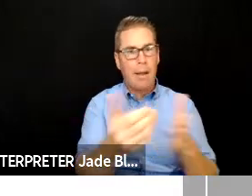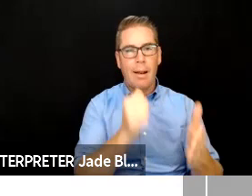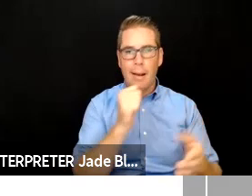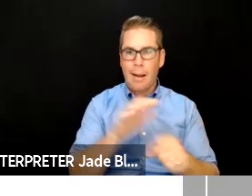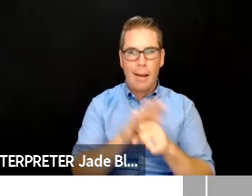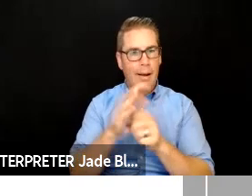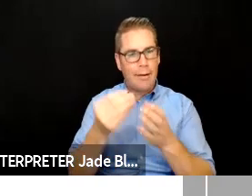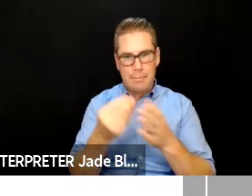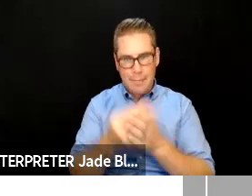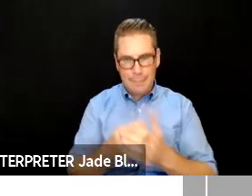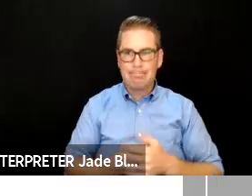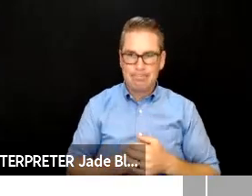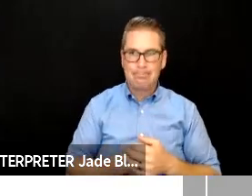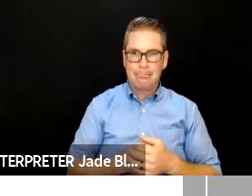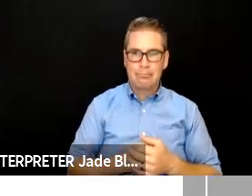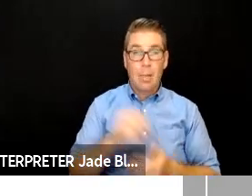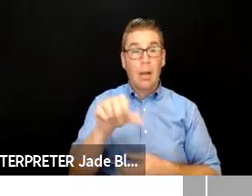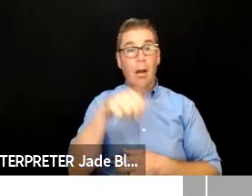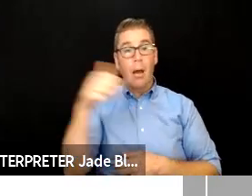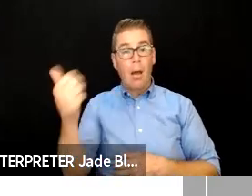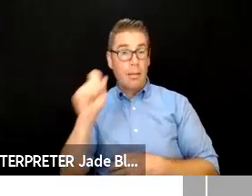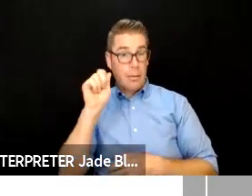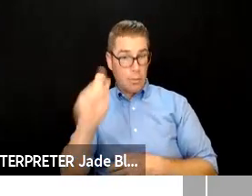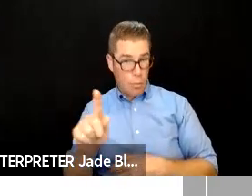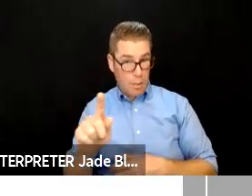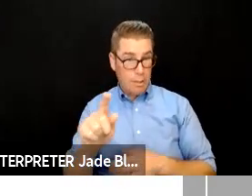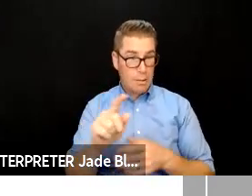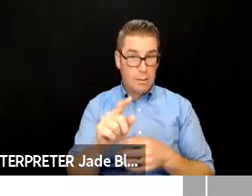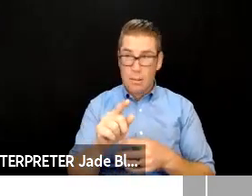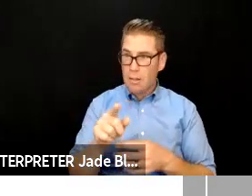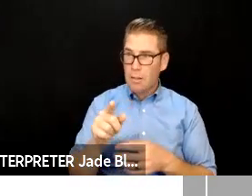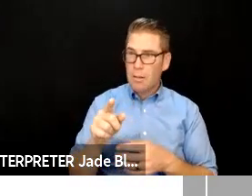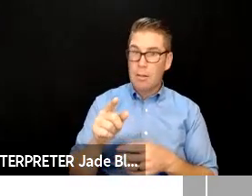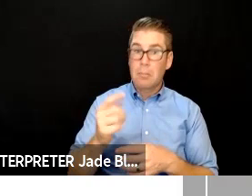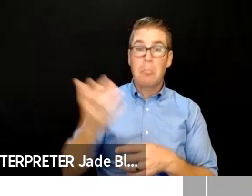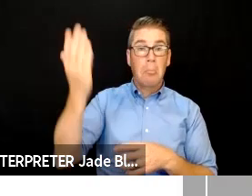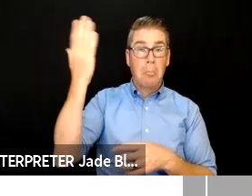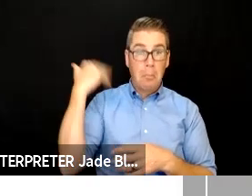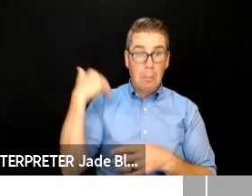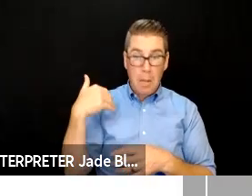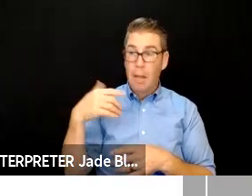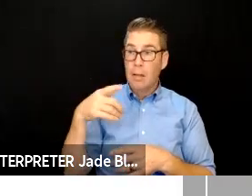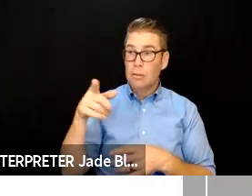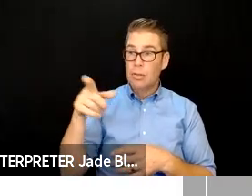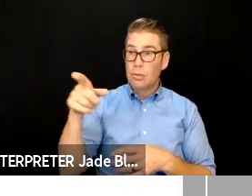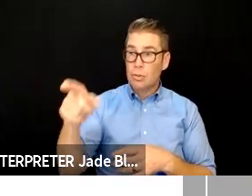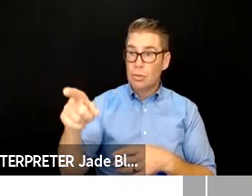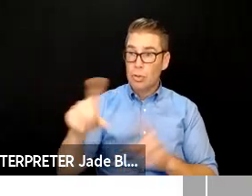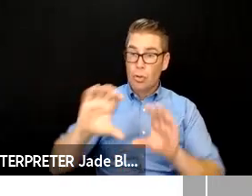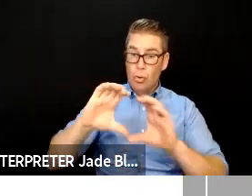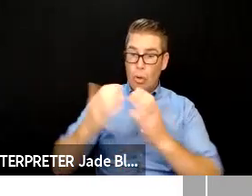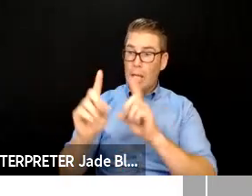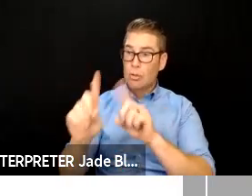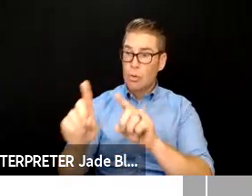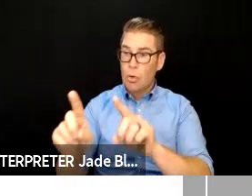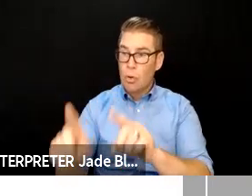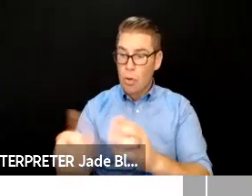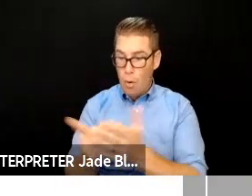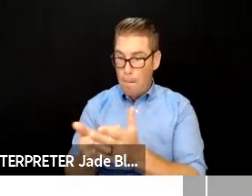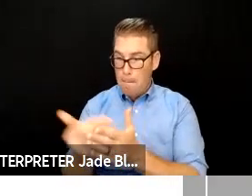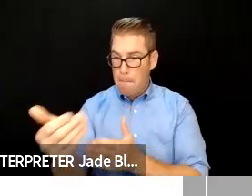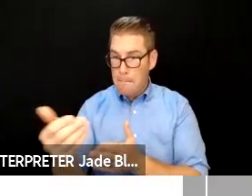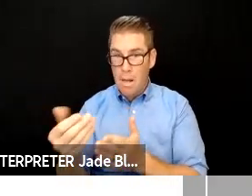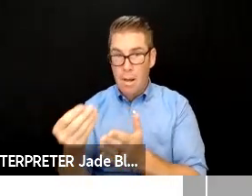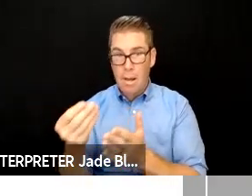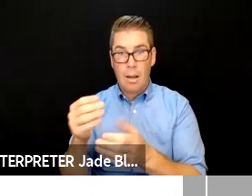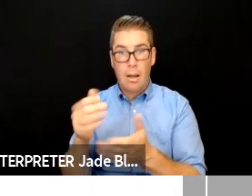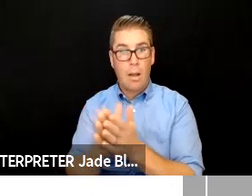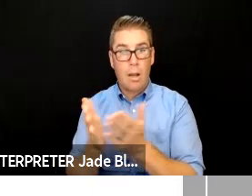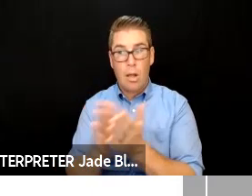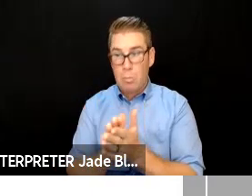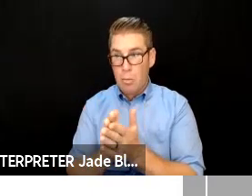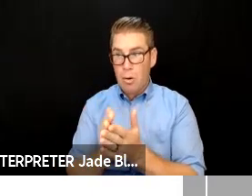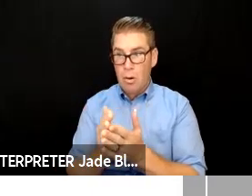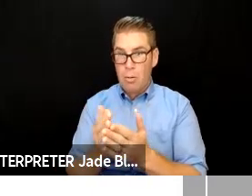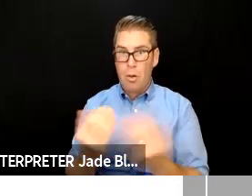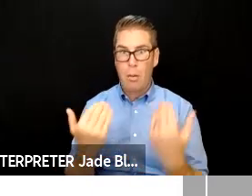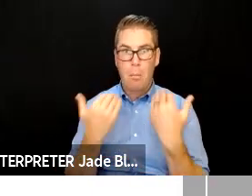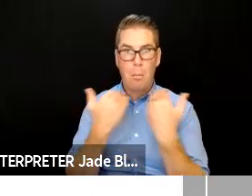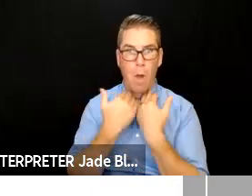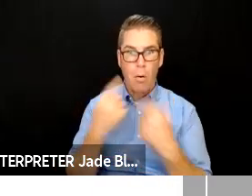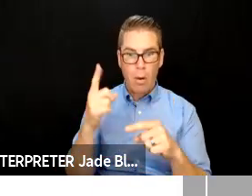Sally Potter: And then we have another question here. Have you ever dropped a course because you could not afford to purchase the textbook. So most of the students, of course, said no, they never did drop a course because of that.